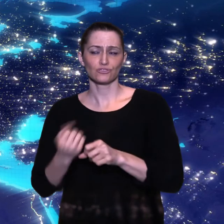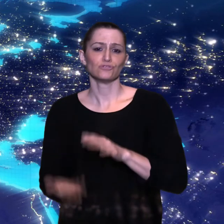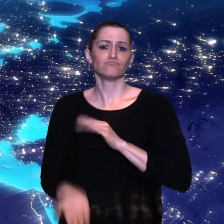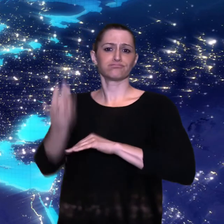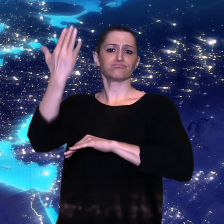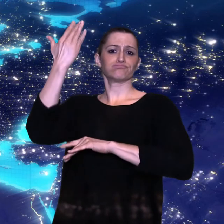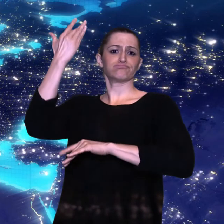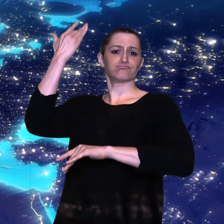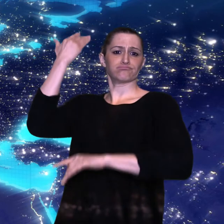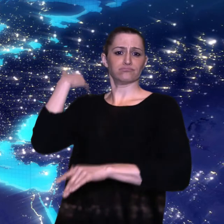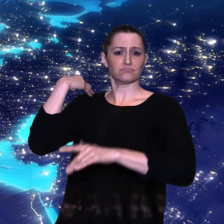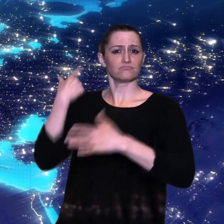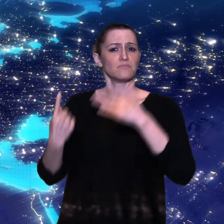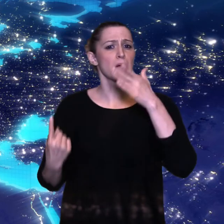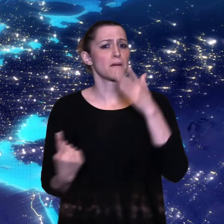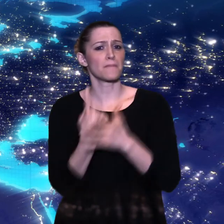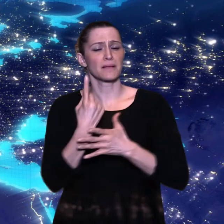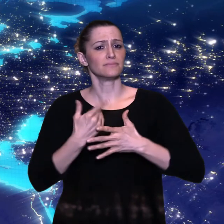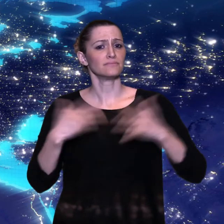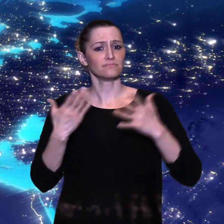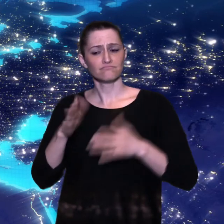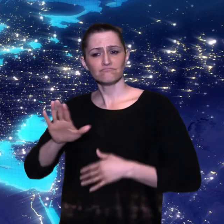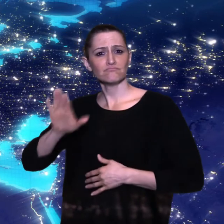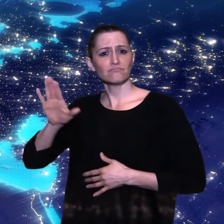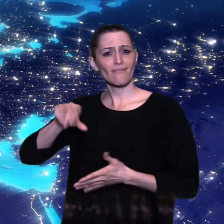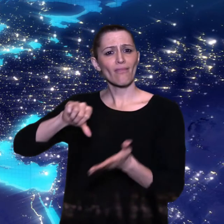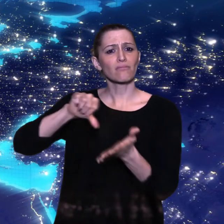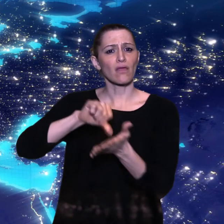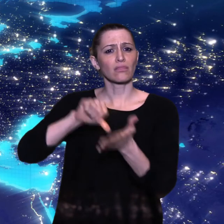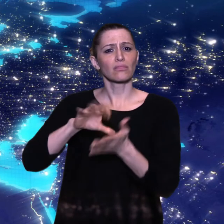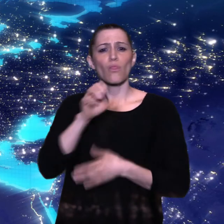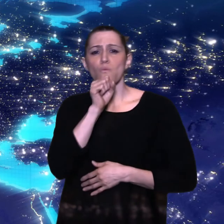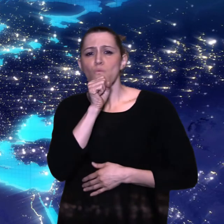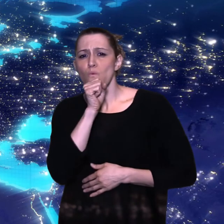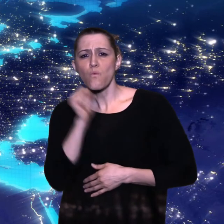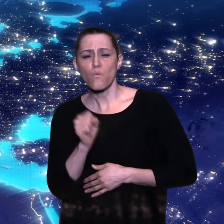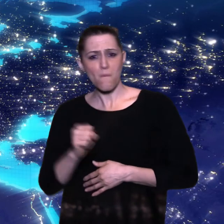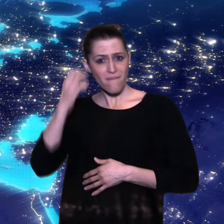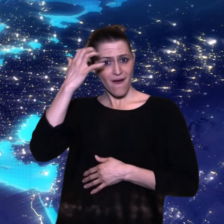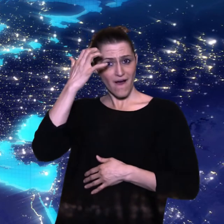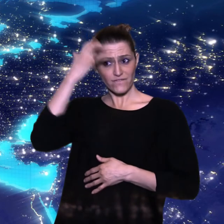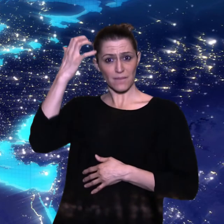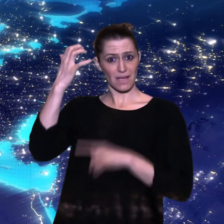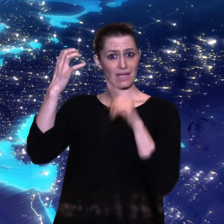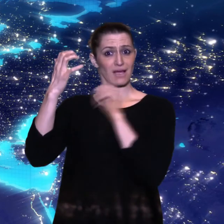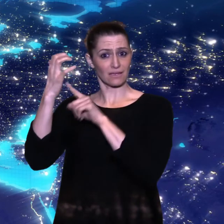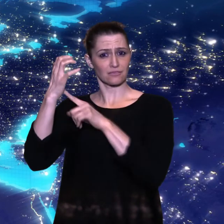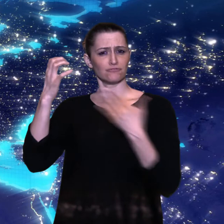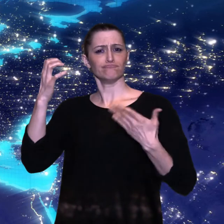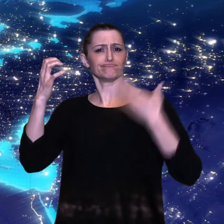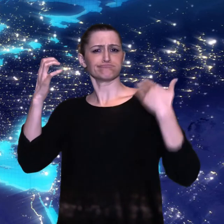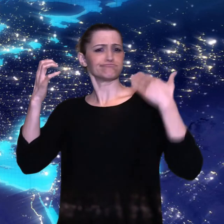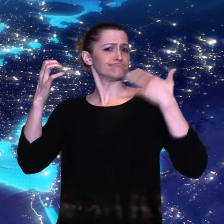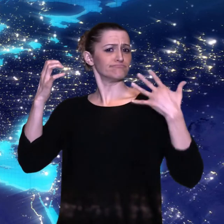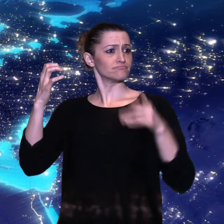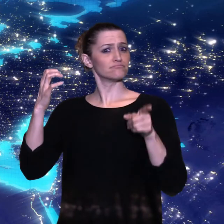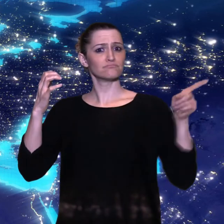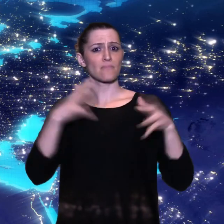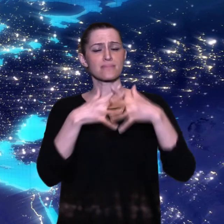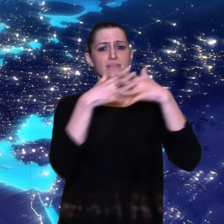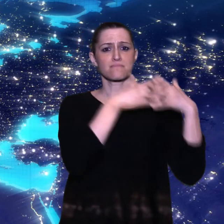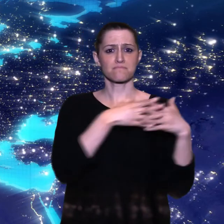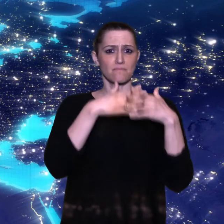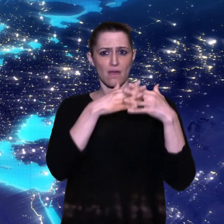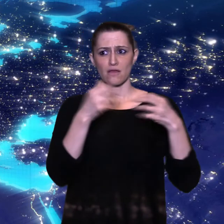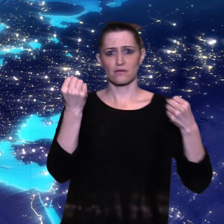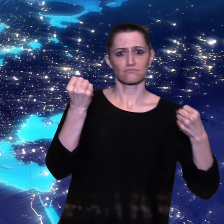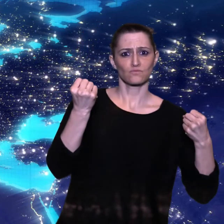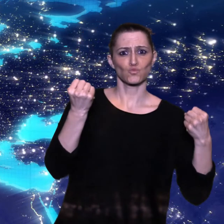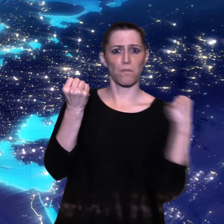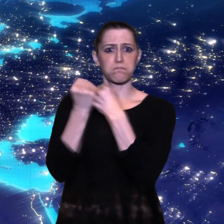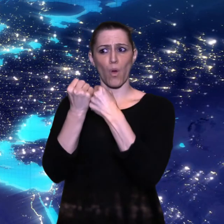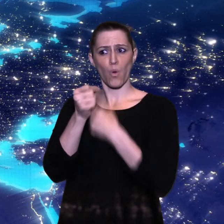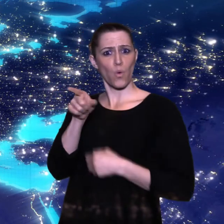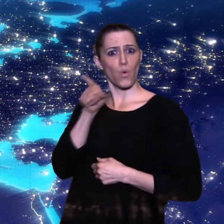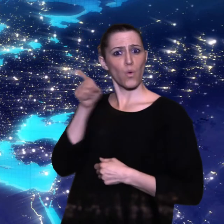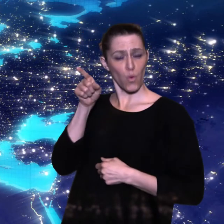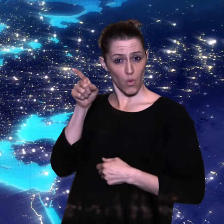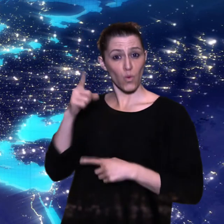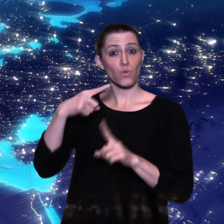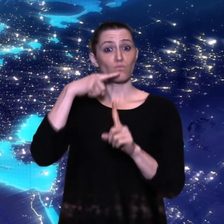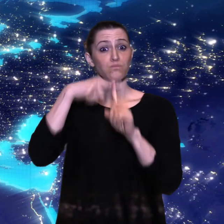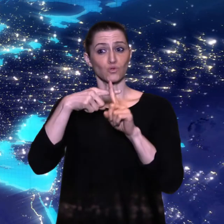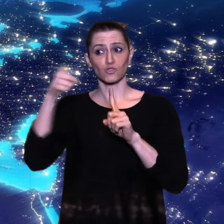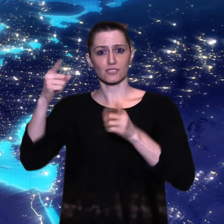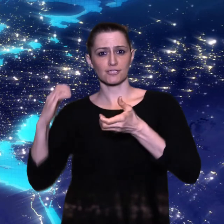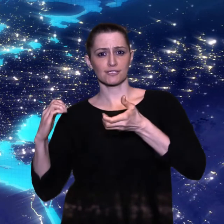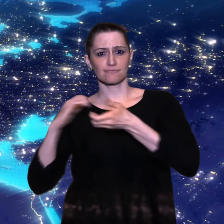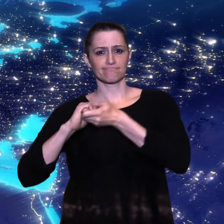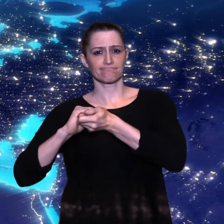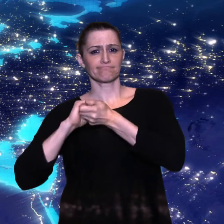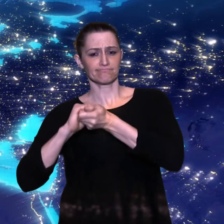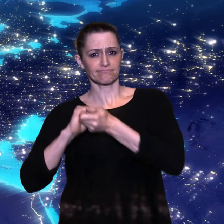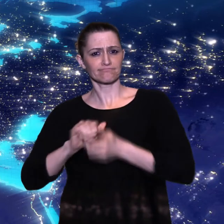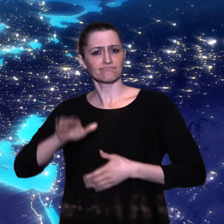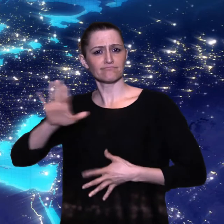the 40th anniversary of victory where the United States-backed